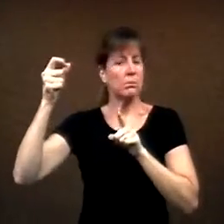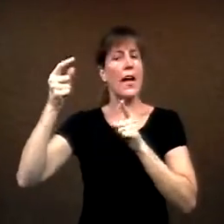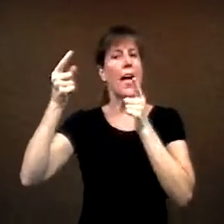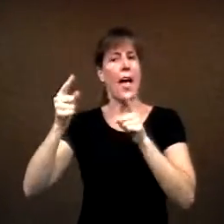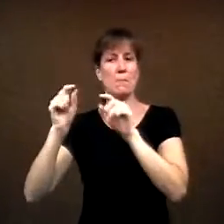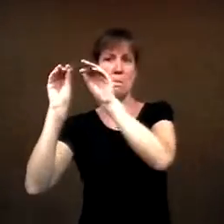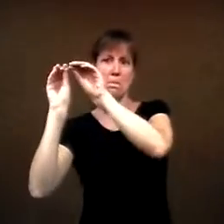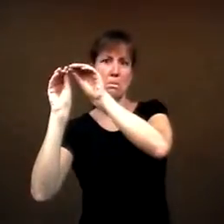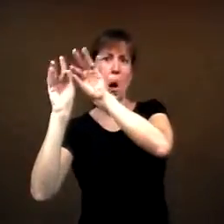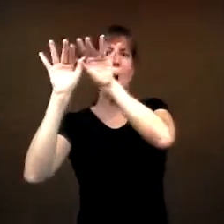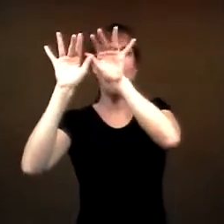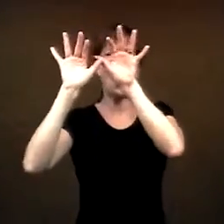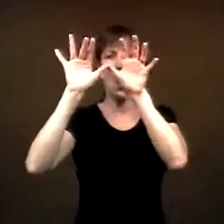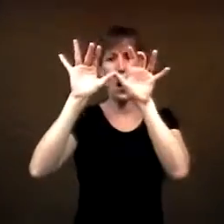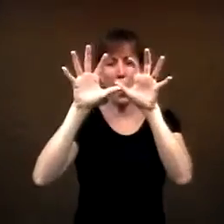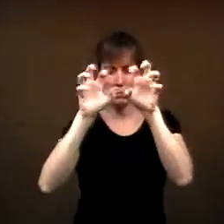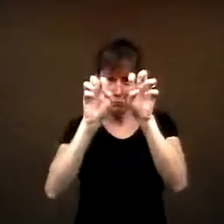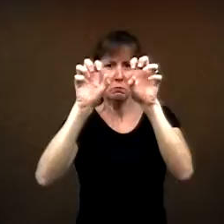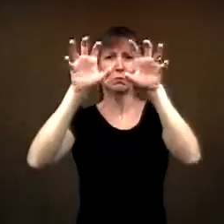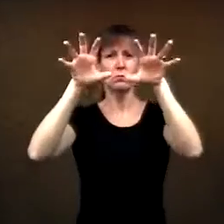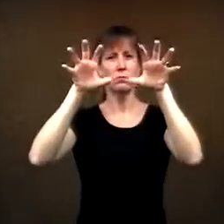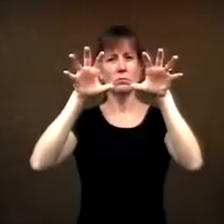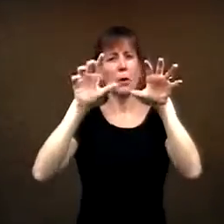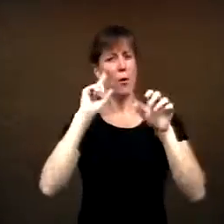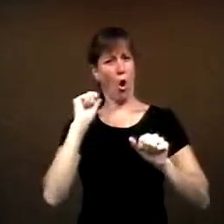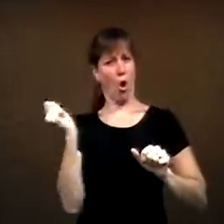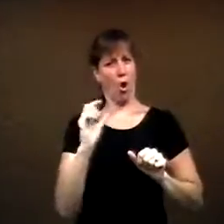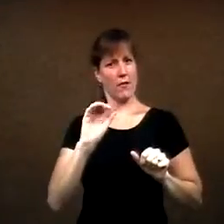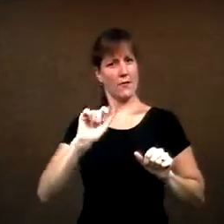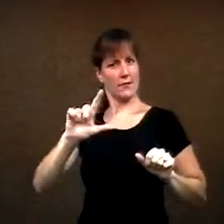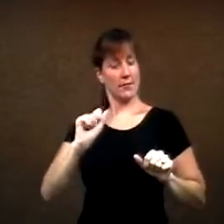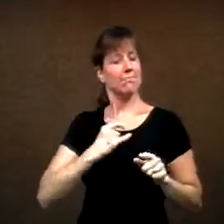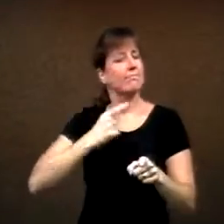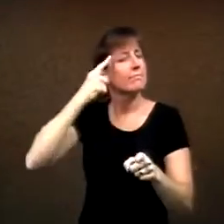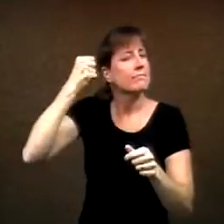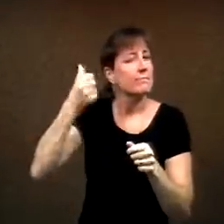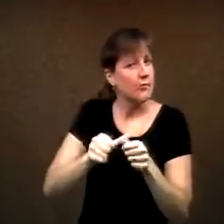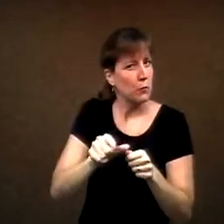through the heart, by all of the cells. If you remember, we said that the cardiac muscle cells, had that